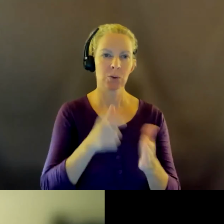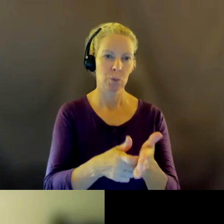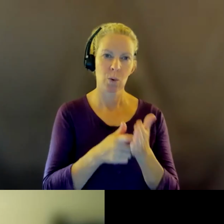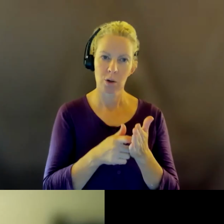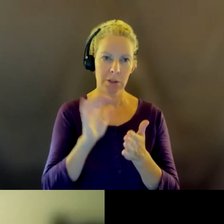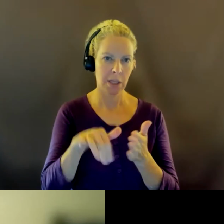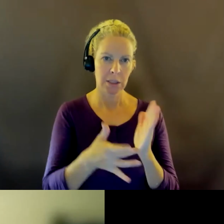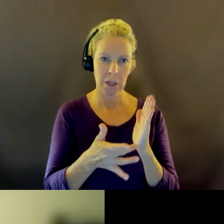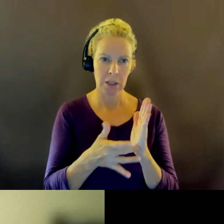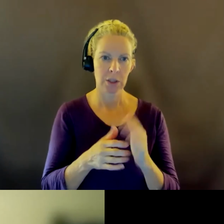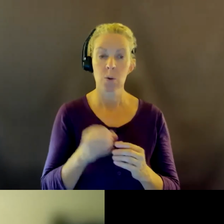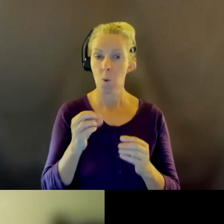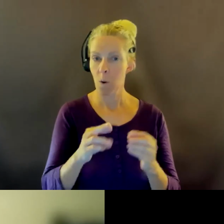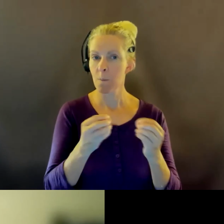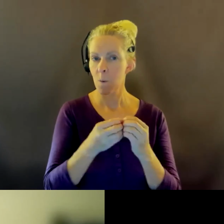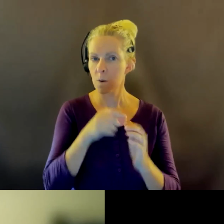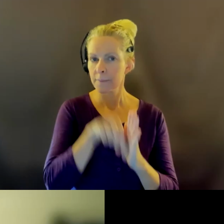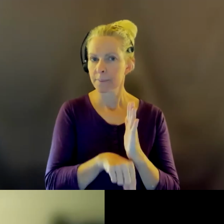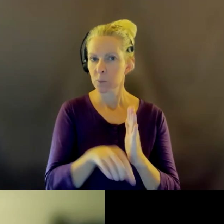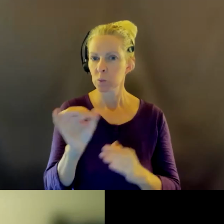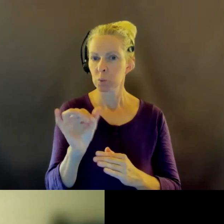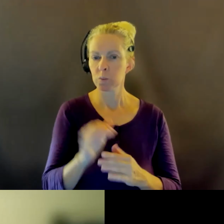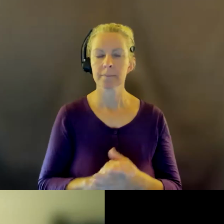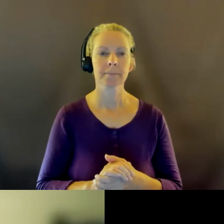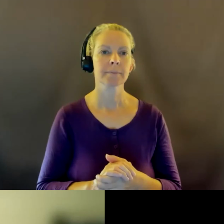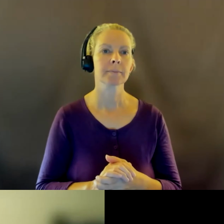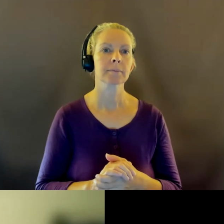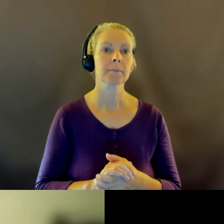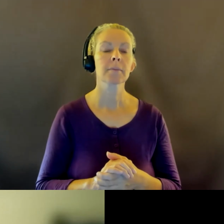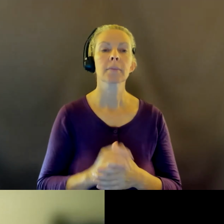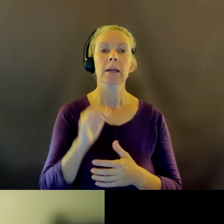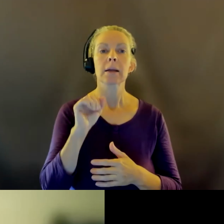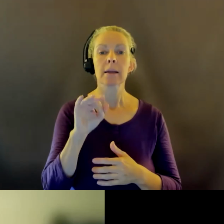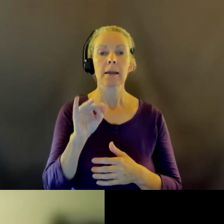When it is not the case and if it doesn't get picked up by the AV system, your responsibility